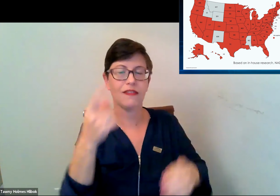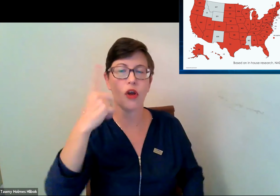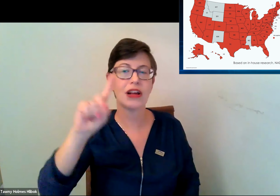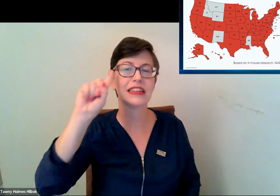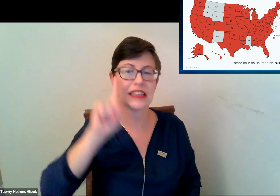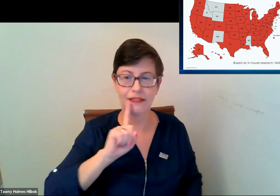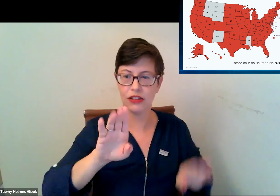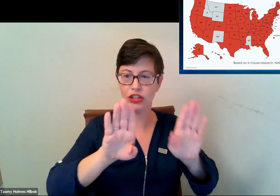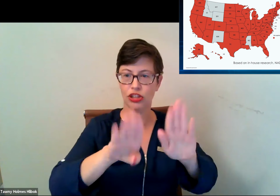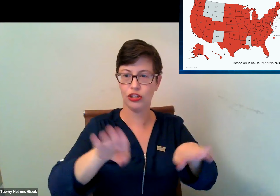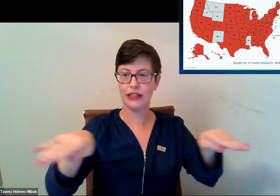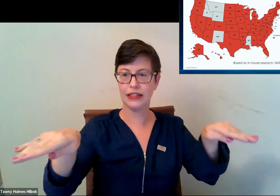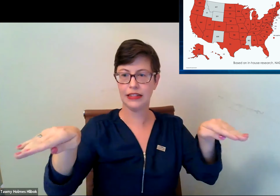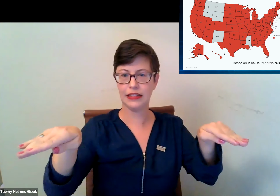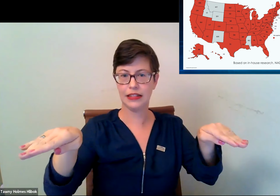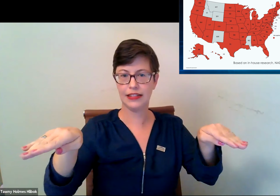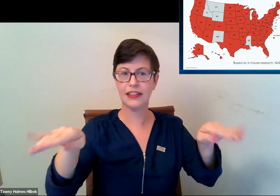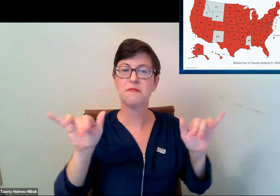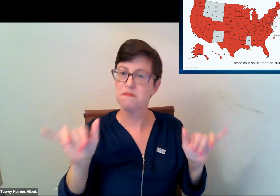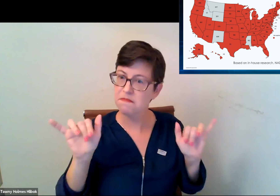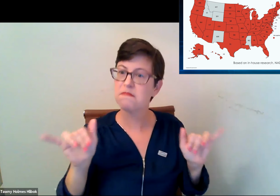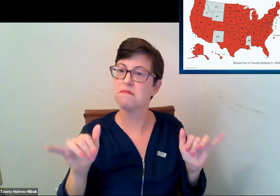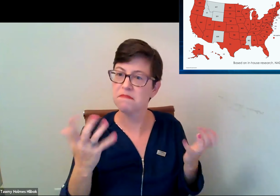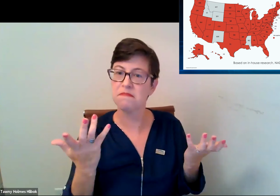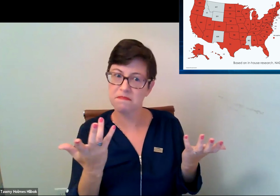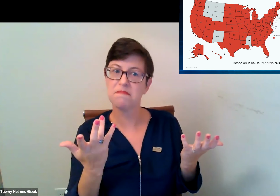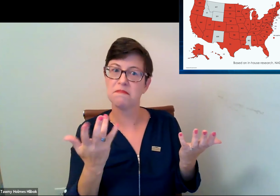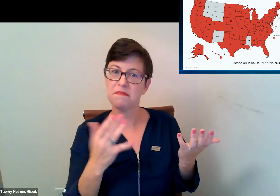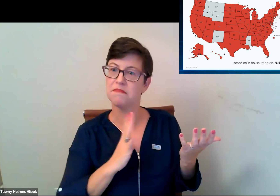recognize as well as a language for the Deaf specifically for deaf children.